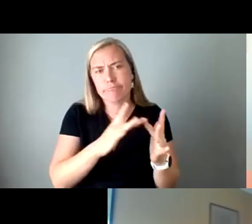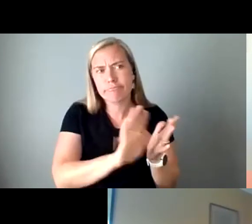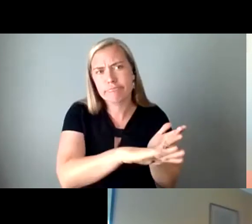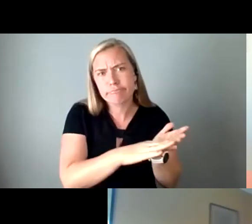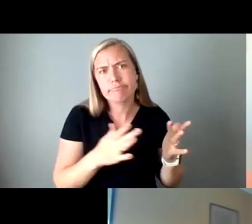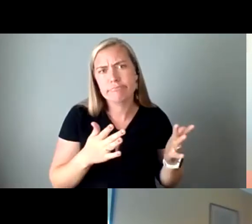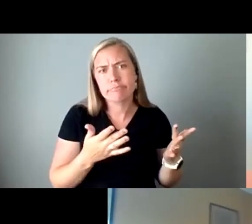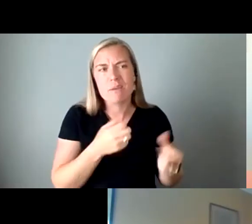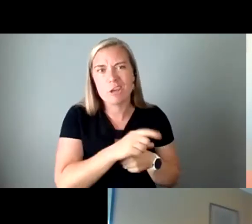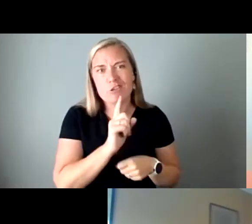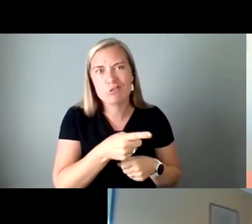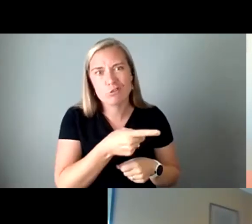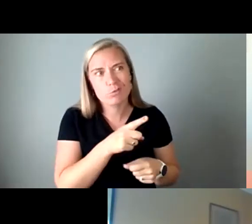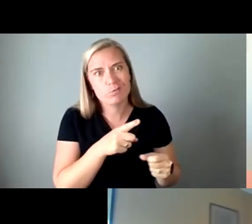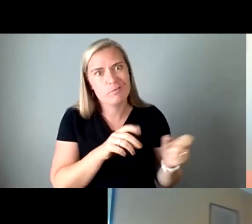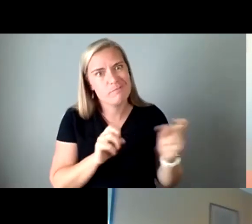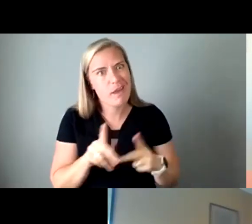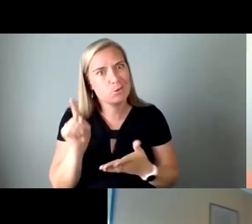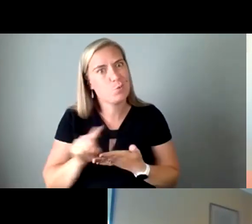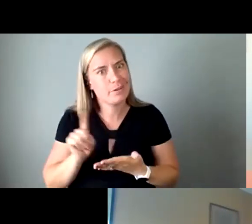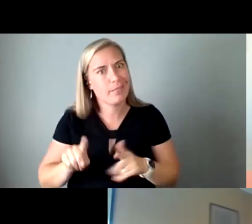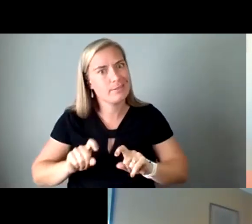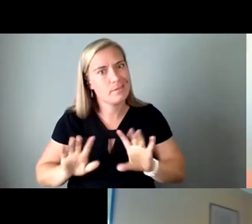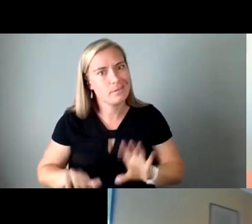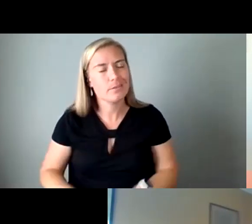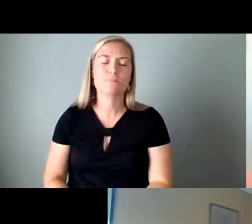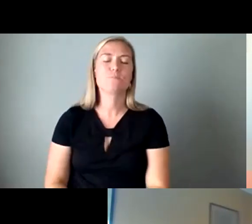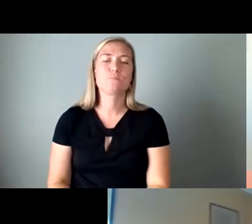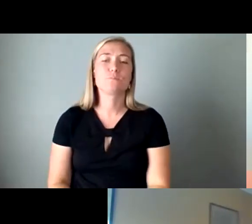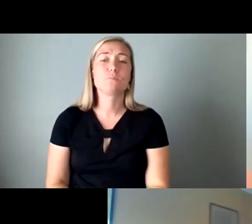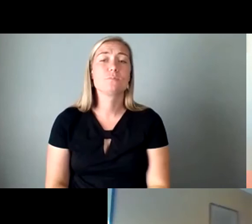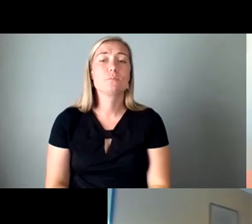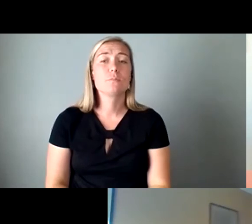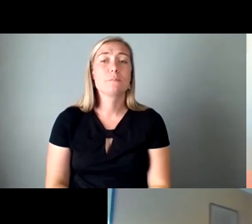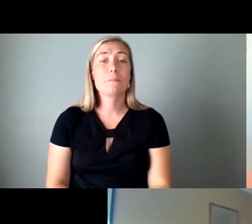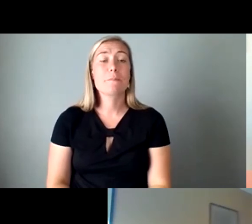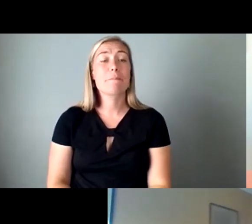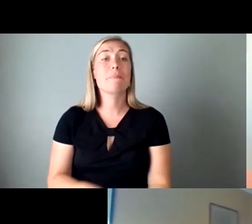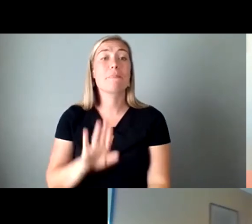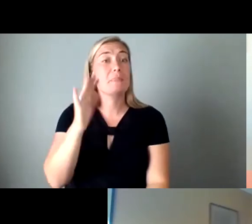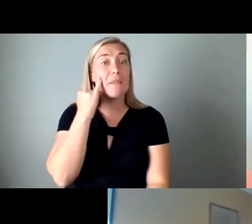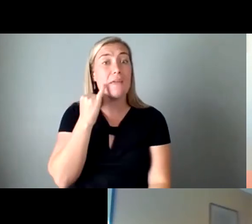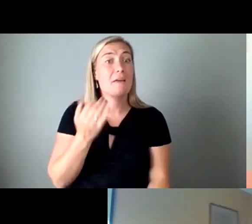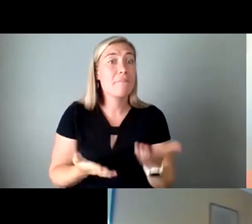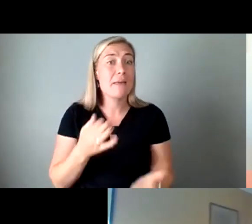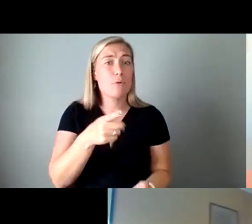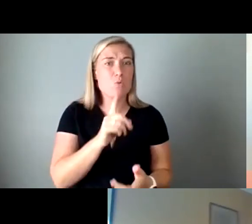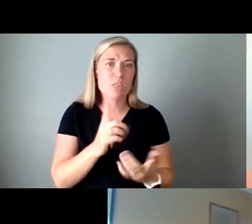get back to being compliant. That being said if maybe you really want the Moderna vaccine